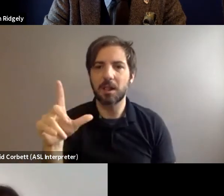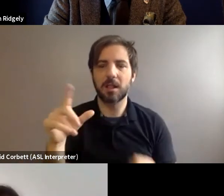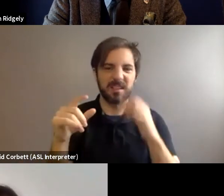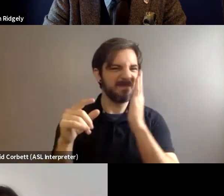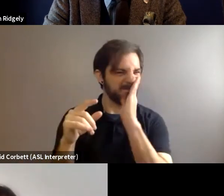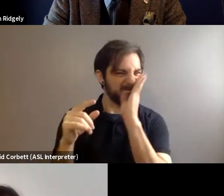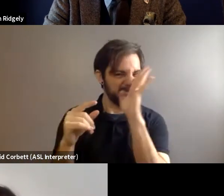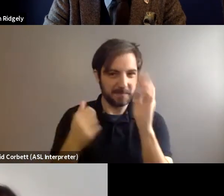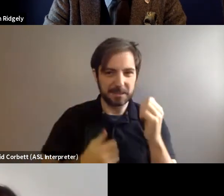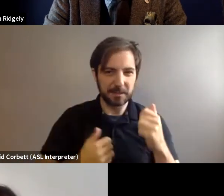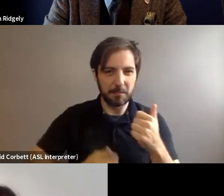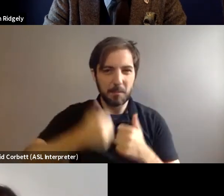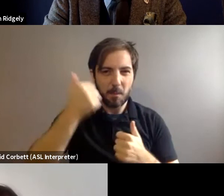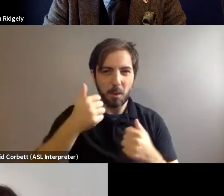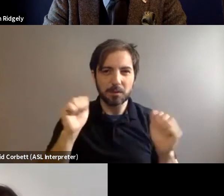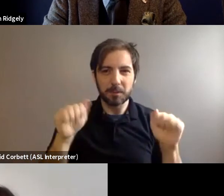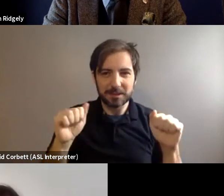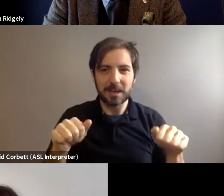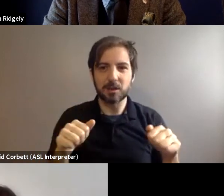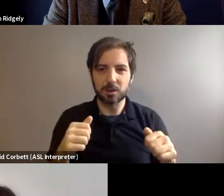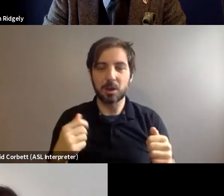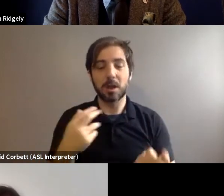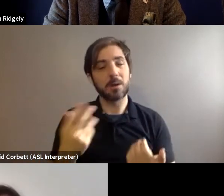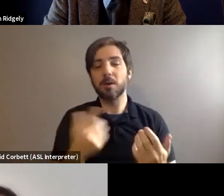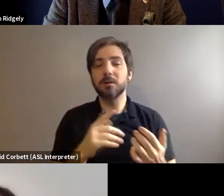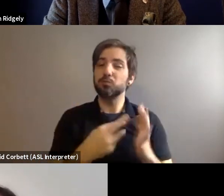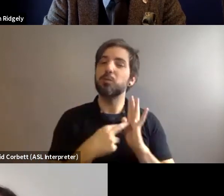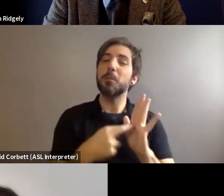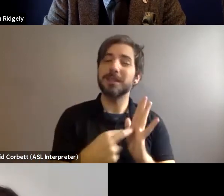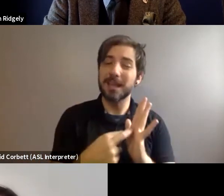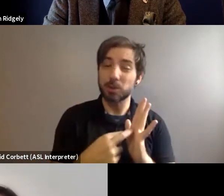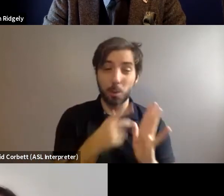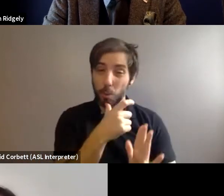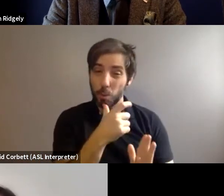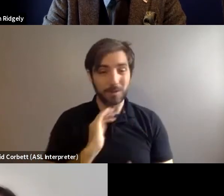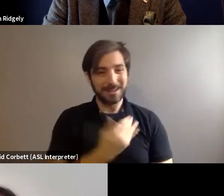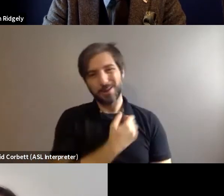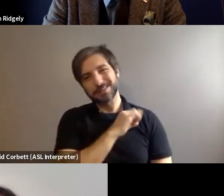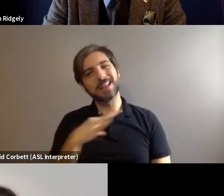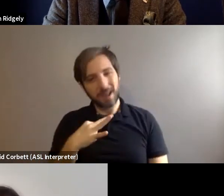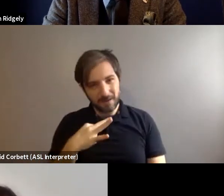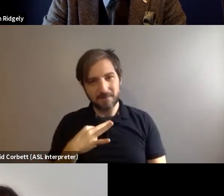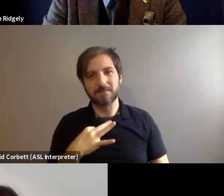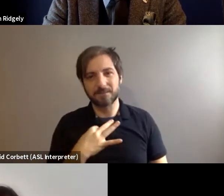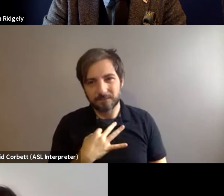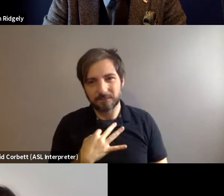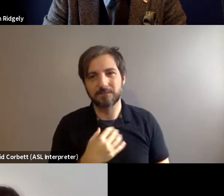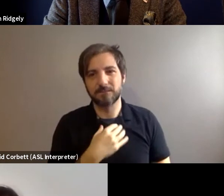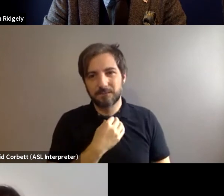when it comes representation is in our staff there's been a long-standing commitment and